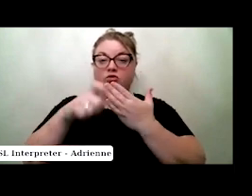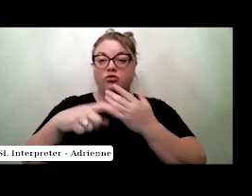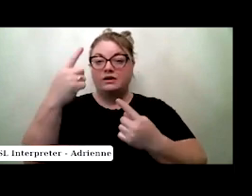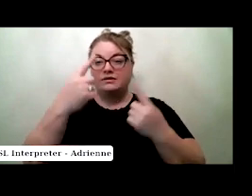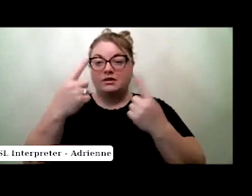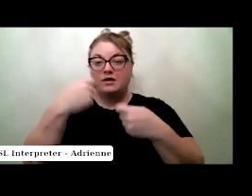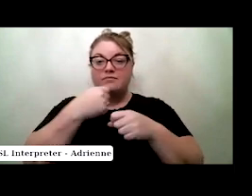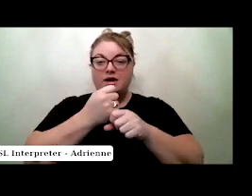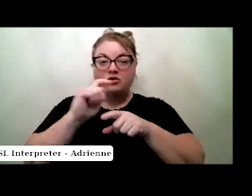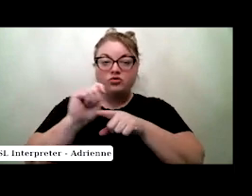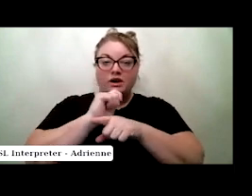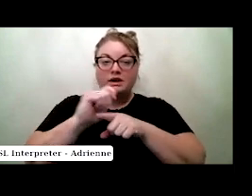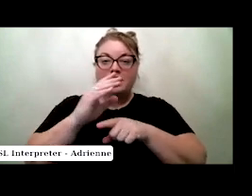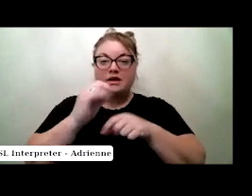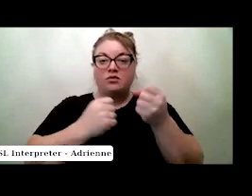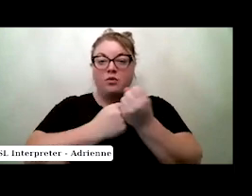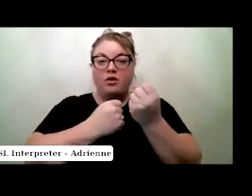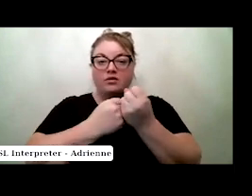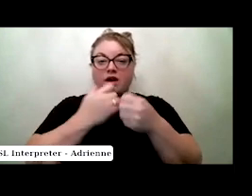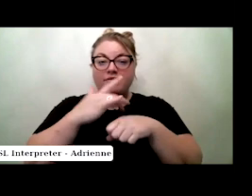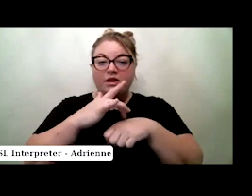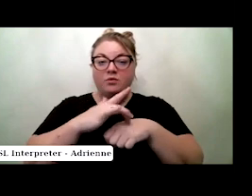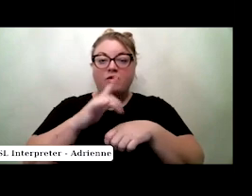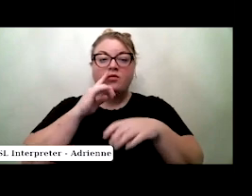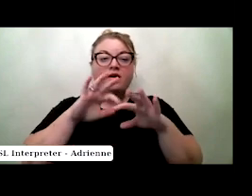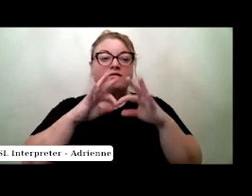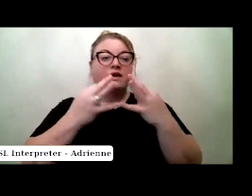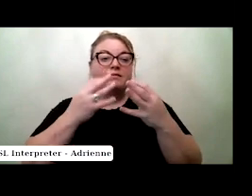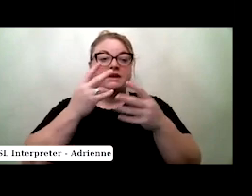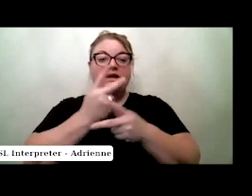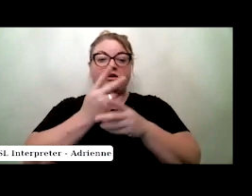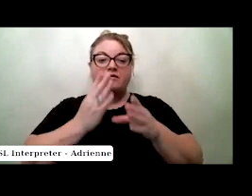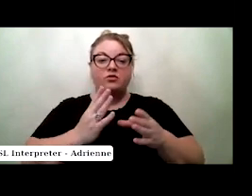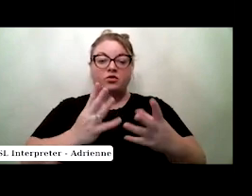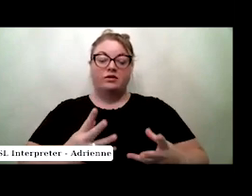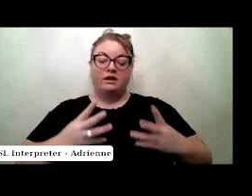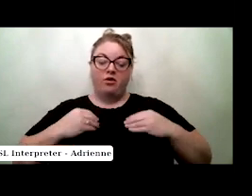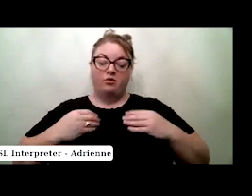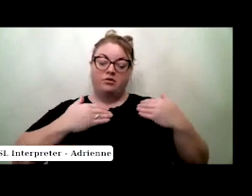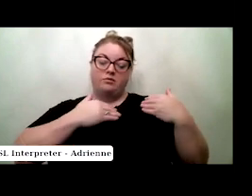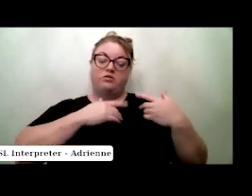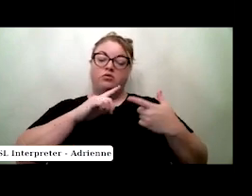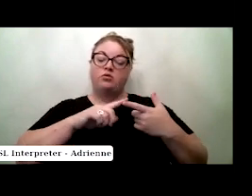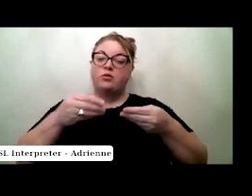Training and supports available to family caregivers, who take on the responsibility of providing. Paid care.